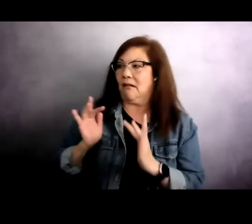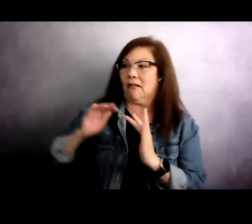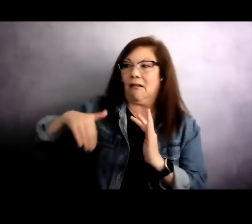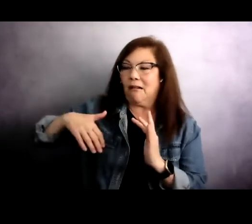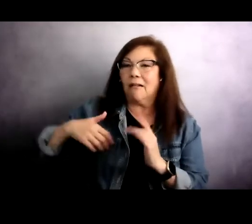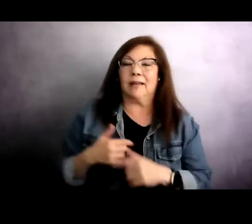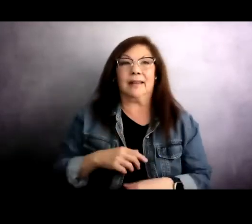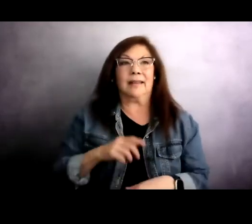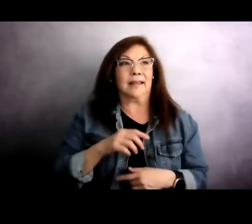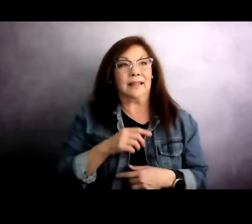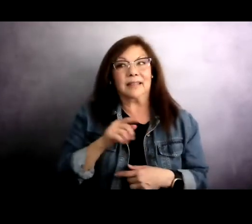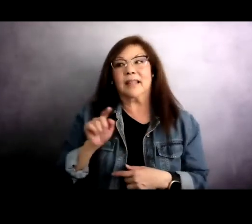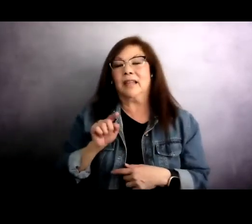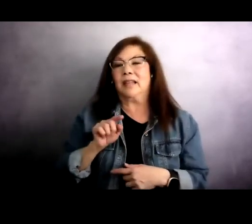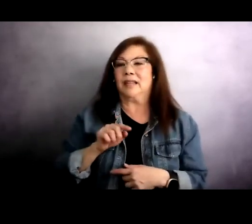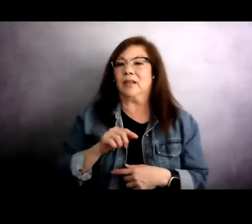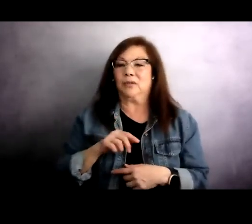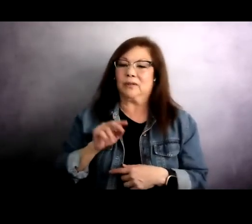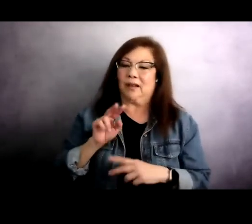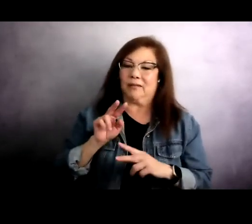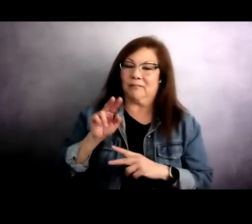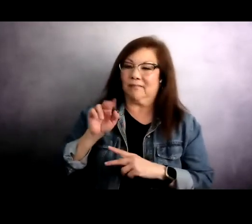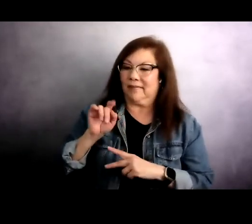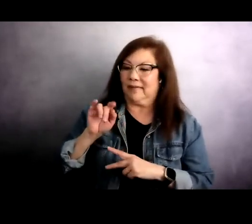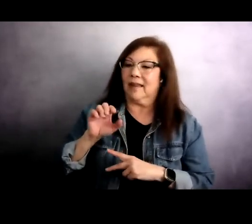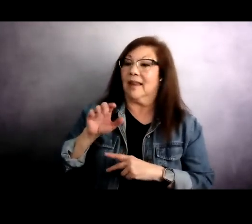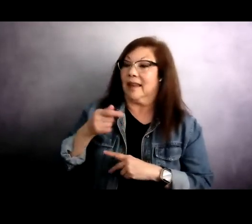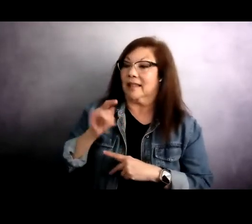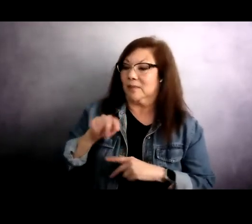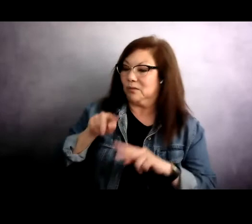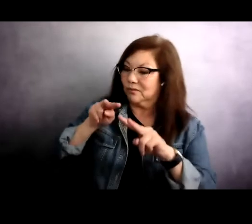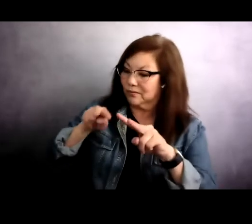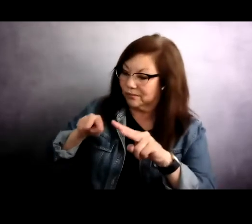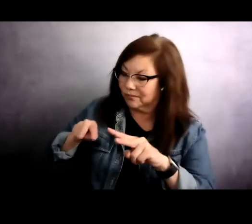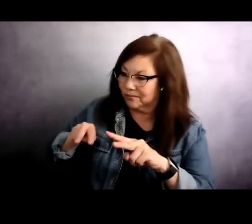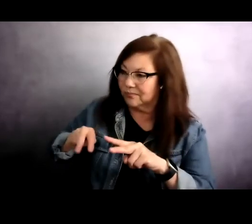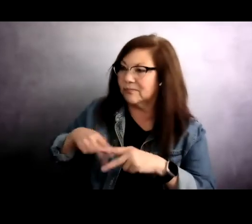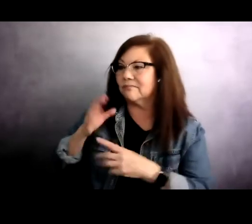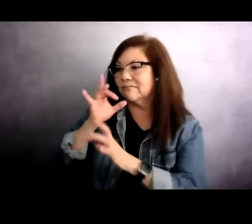Instead he was simply front of her, ravaging her, or spare, and adoring her just his eyes.